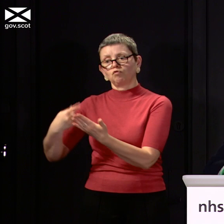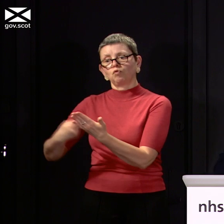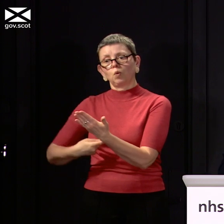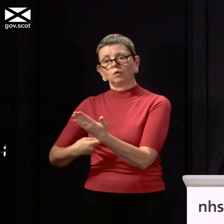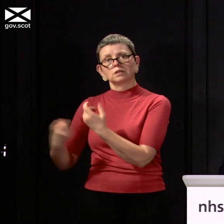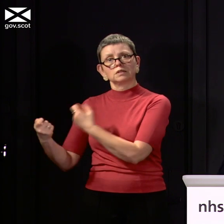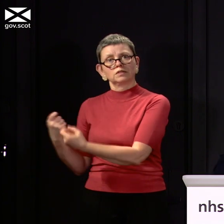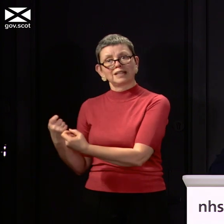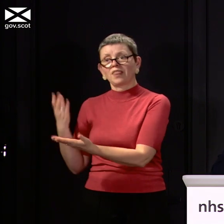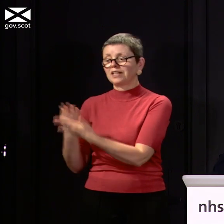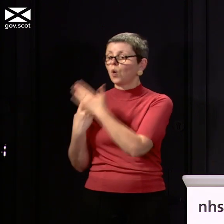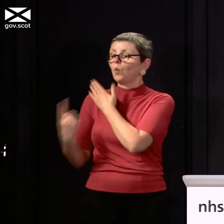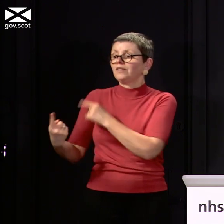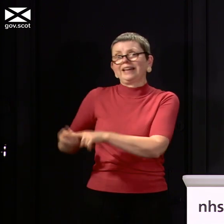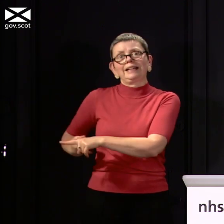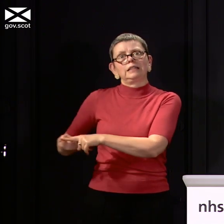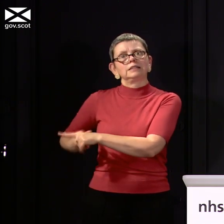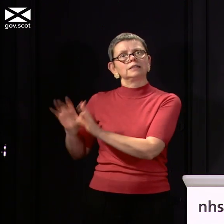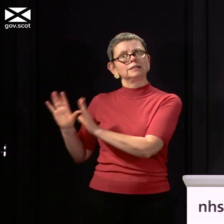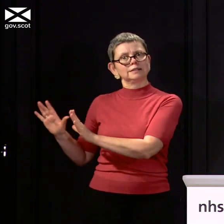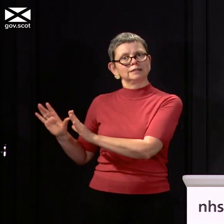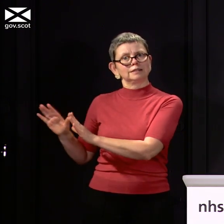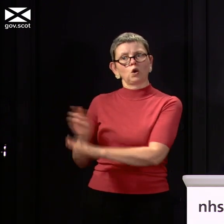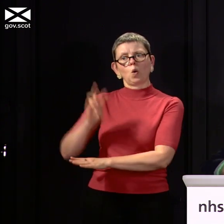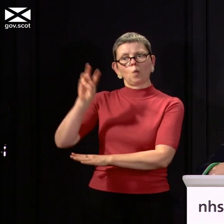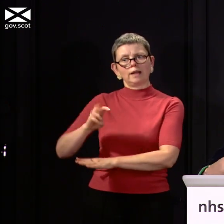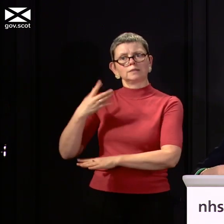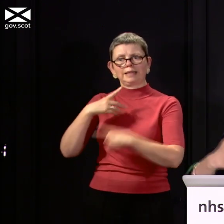be for England. And then as Wales has done today, will set out their position as we will